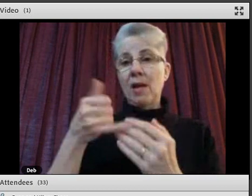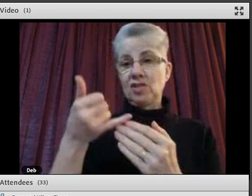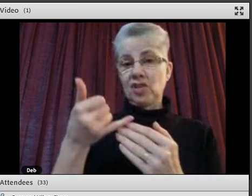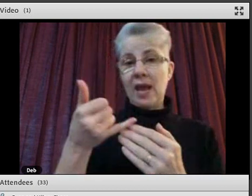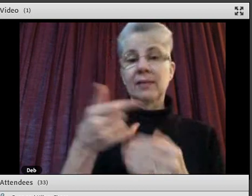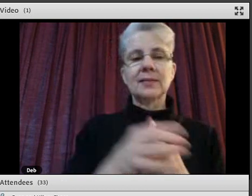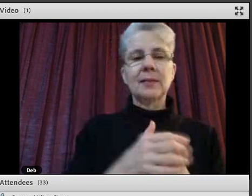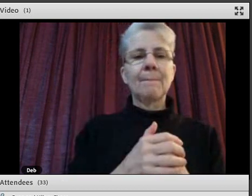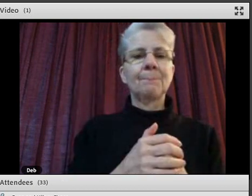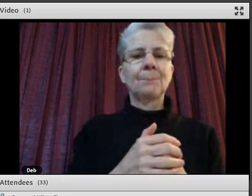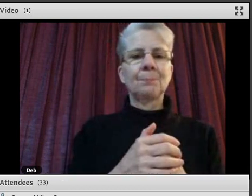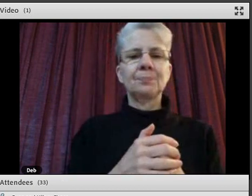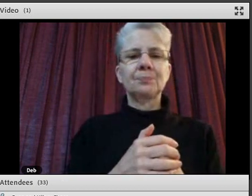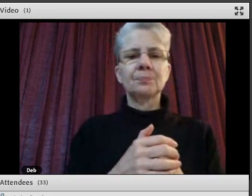[ Hilary and Ryan laugh ]